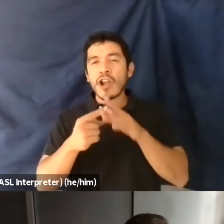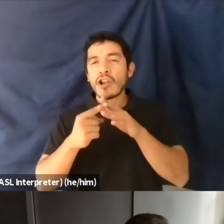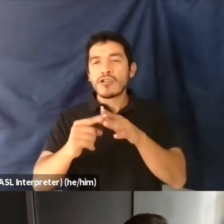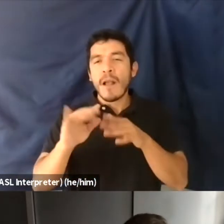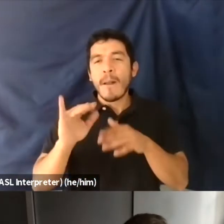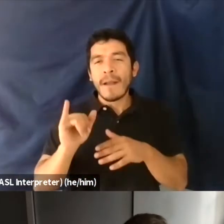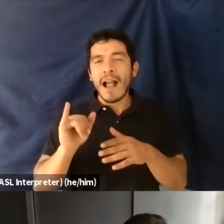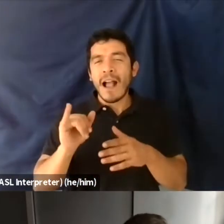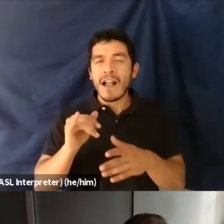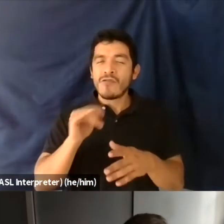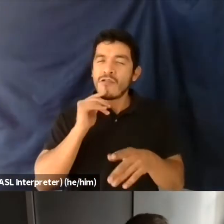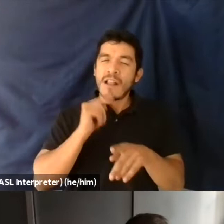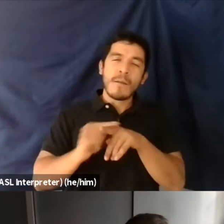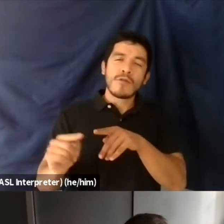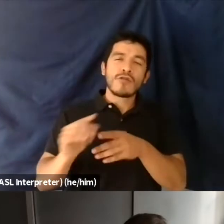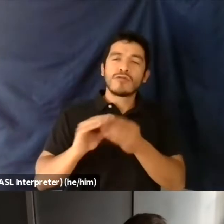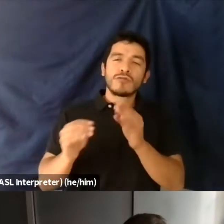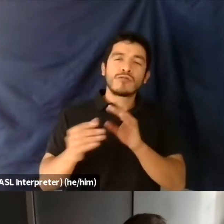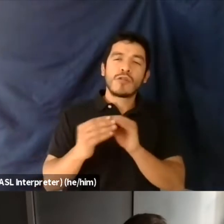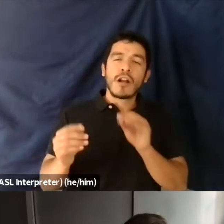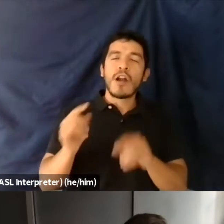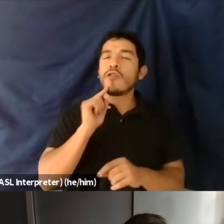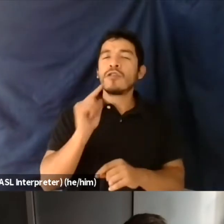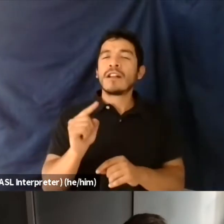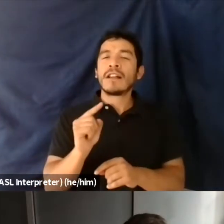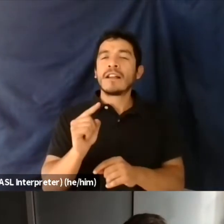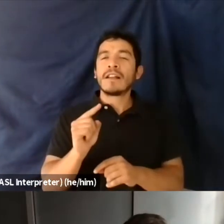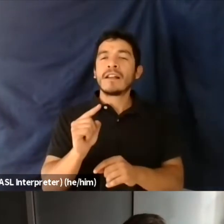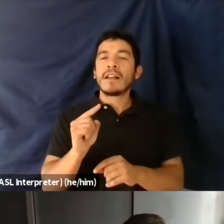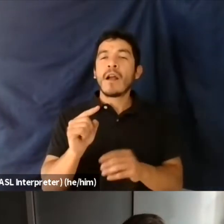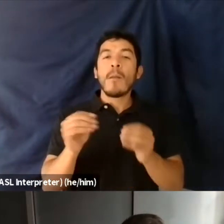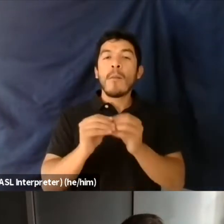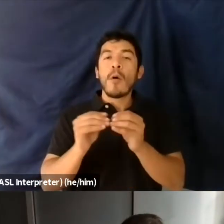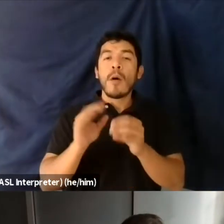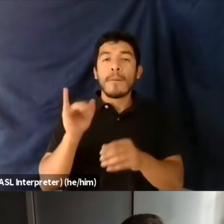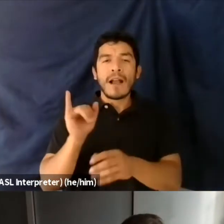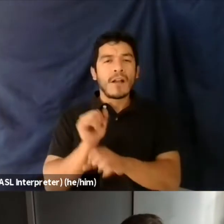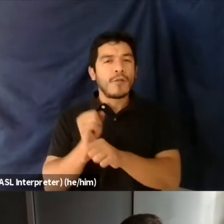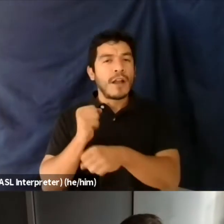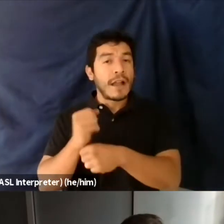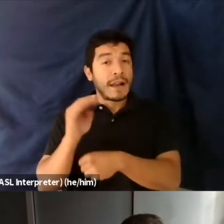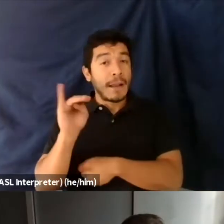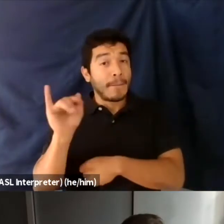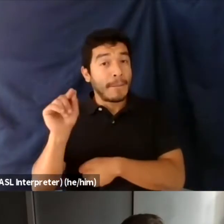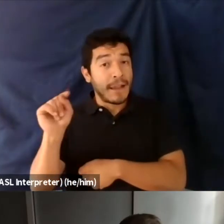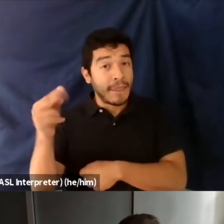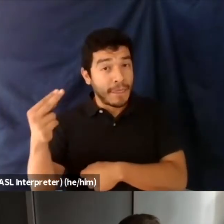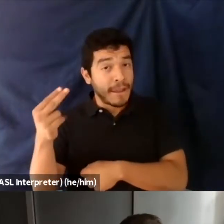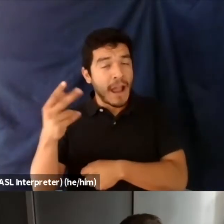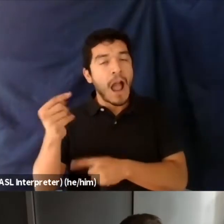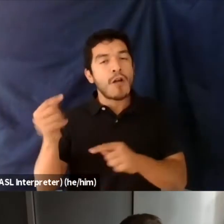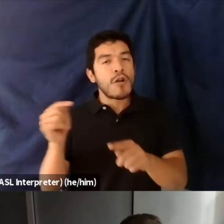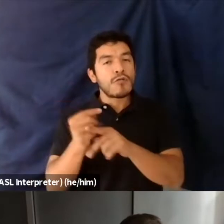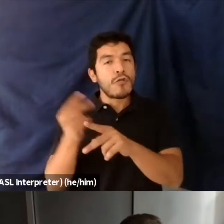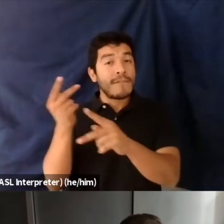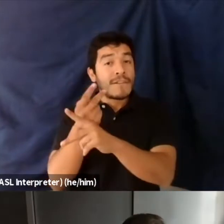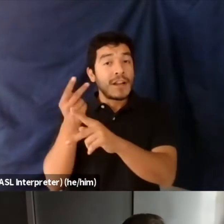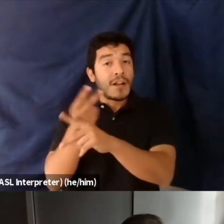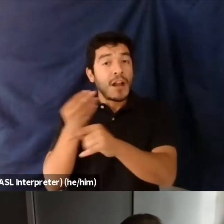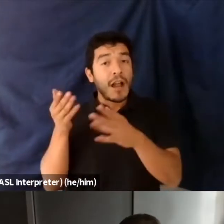It was almost driven by sort of creating a myth, you know, and sort of figuring out a way to create that war